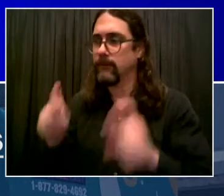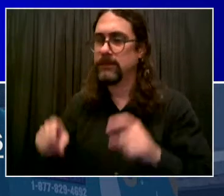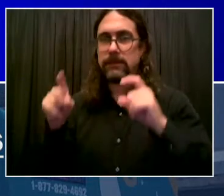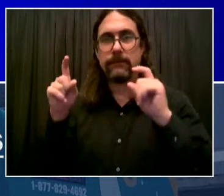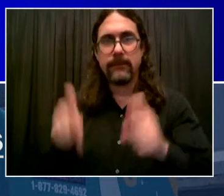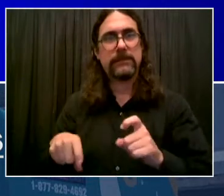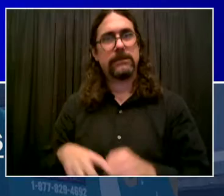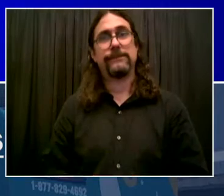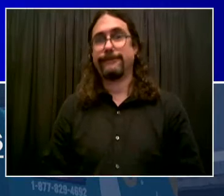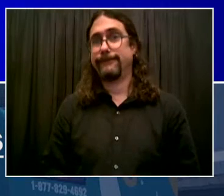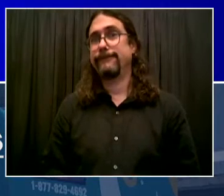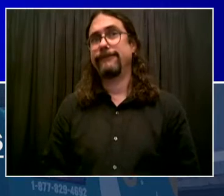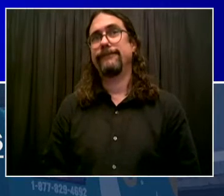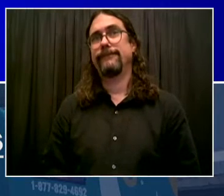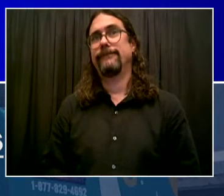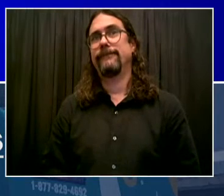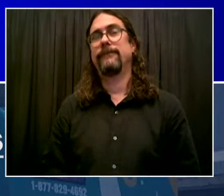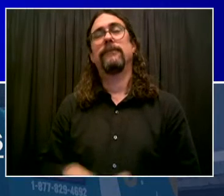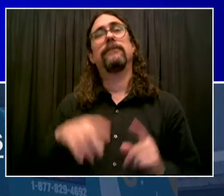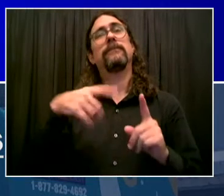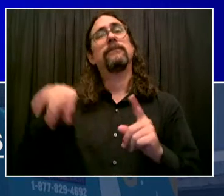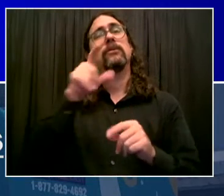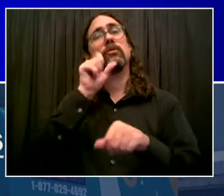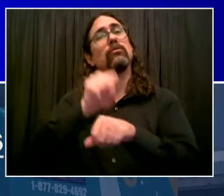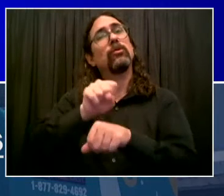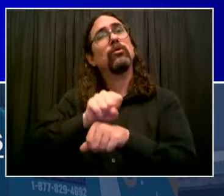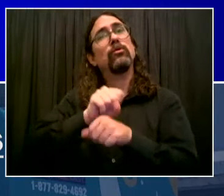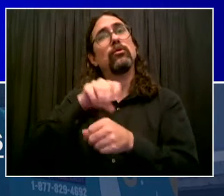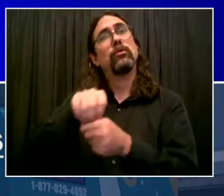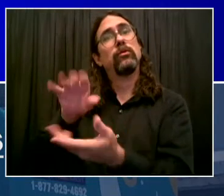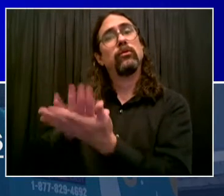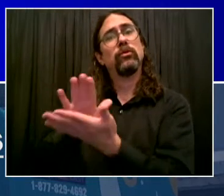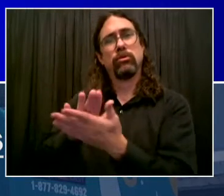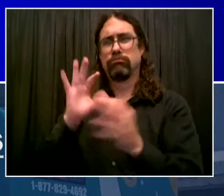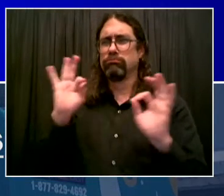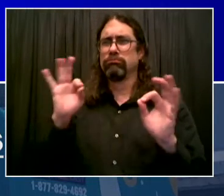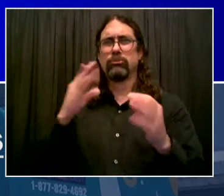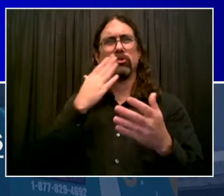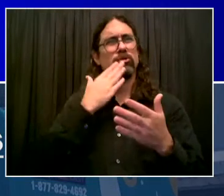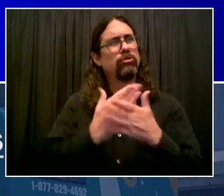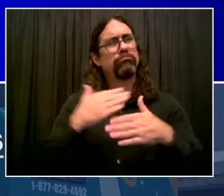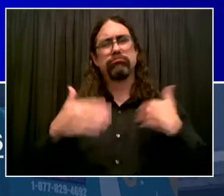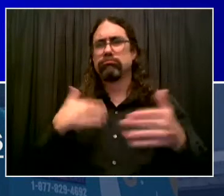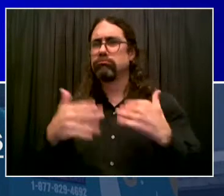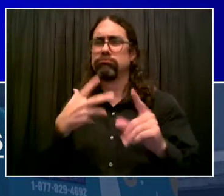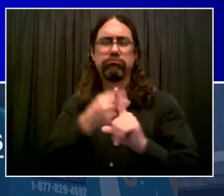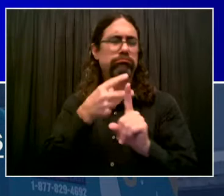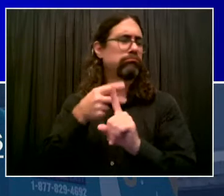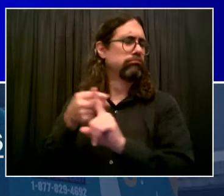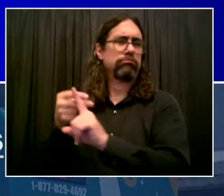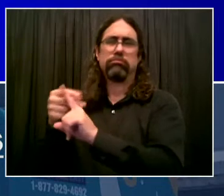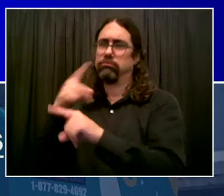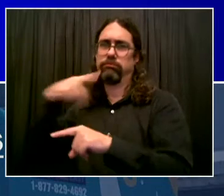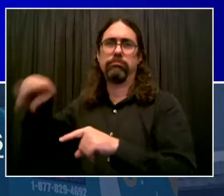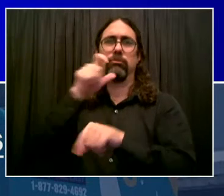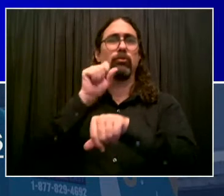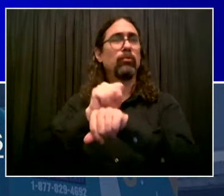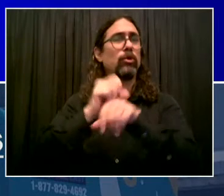VCACINATED IN THE 12-17 RANGE BEFORE THE BEGINNING OF SCHOOL. AND ALSO FACILITATING THE SCHOOL STAFF GETTING READY.